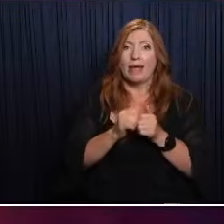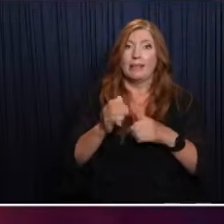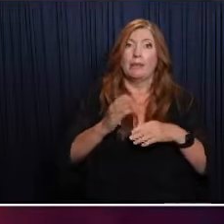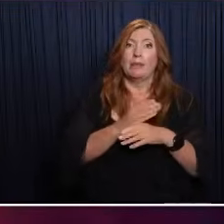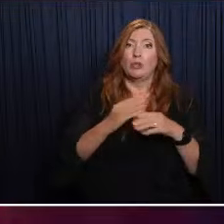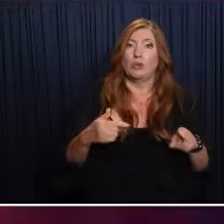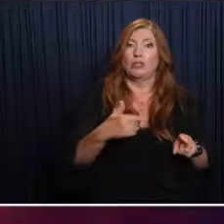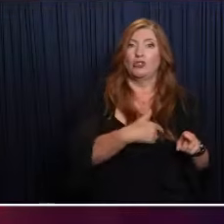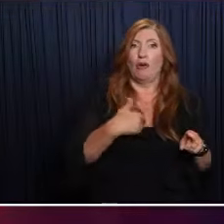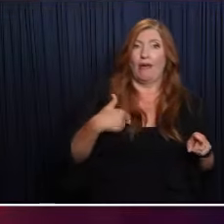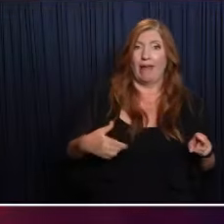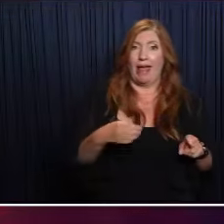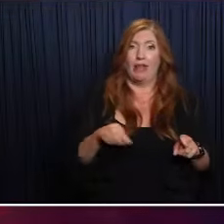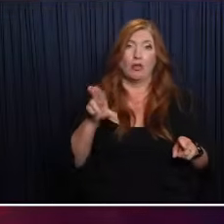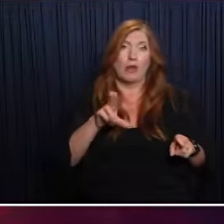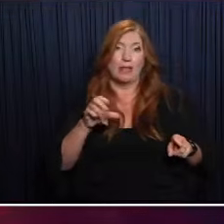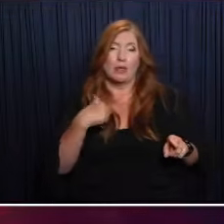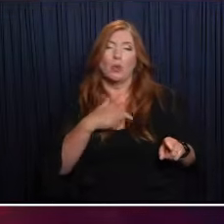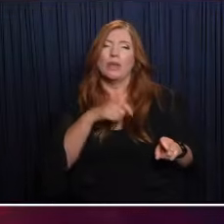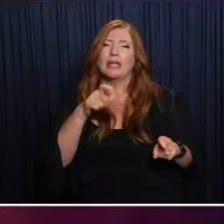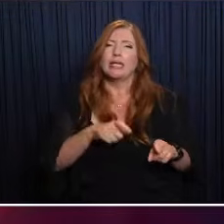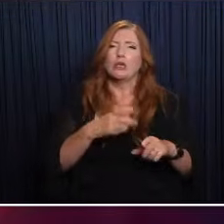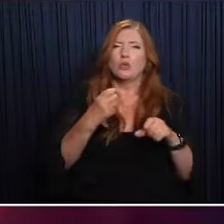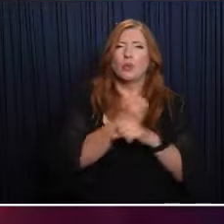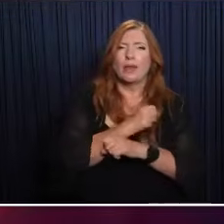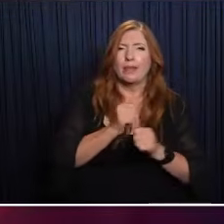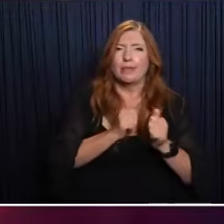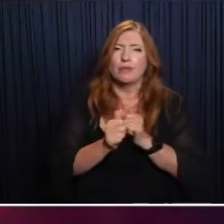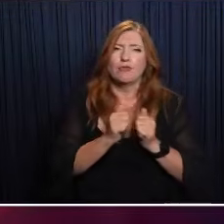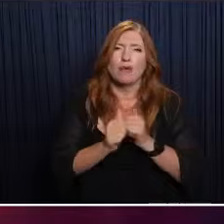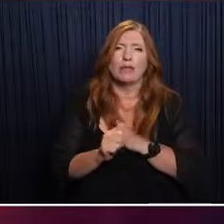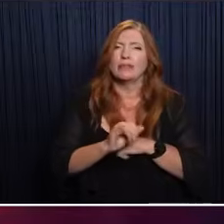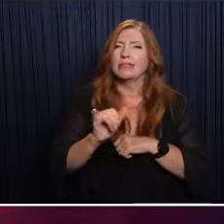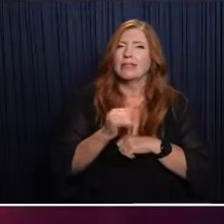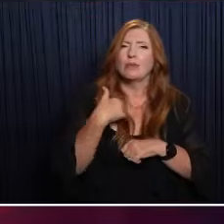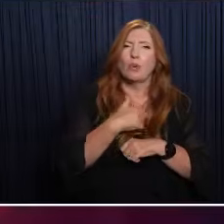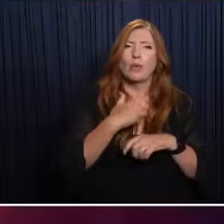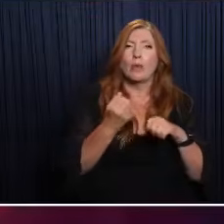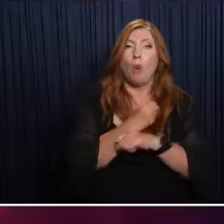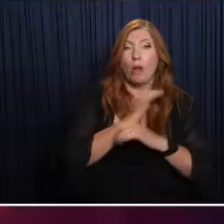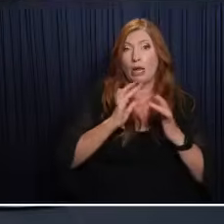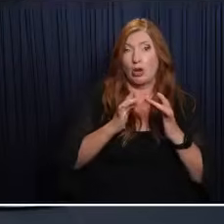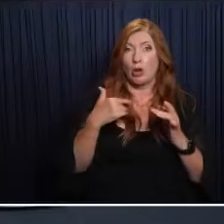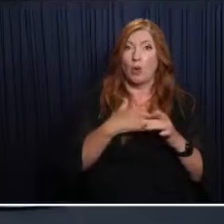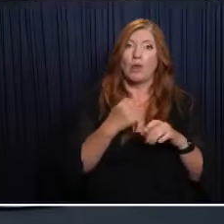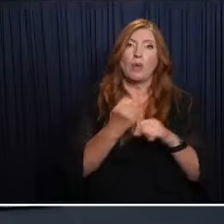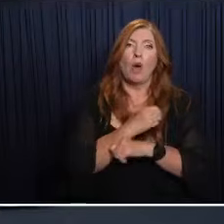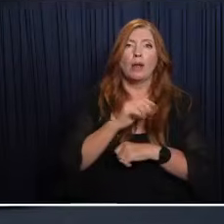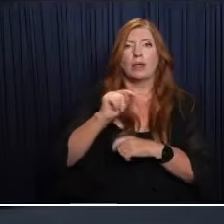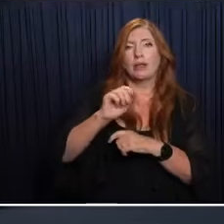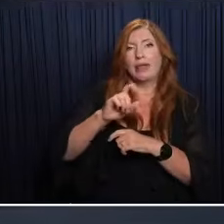ENTIRE BOAT. THIS IS A TWO-BOAT RACE BETWEEN CHINA AND THE U.S.